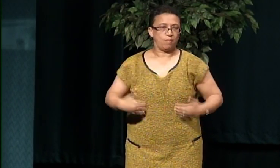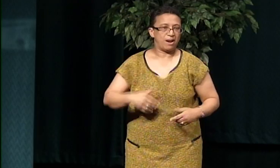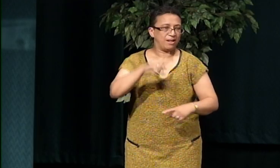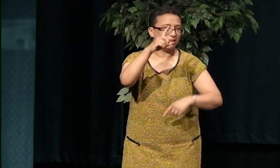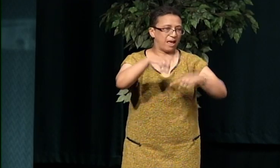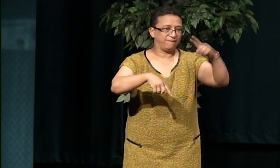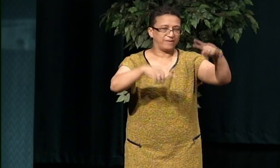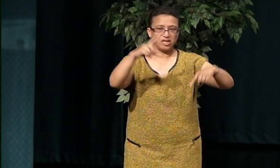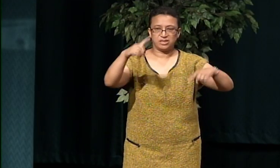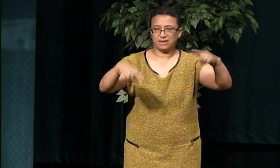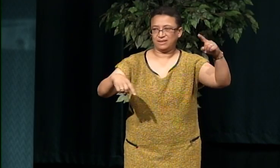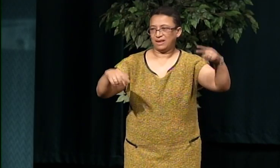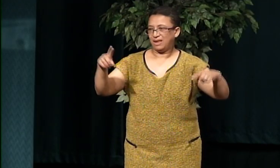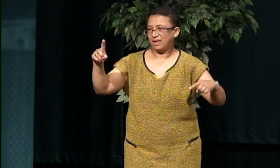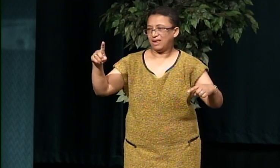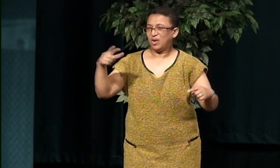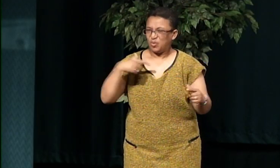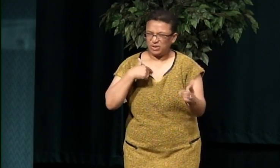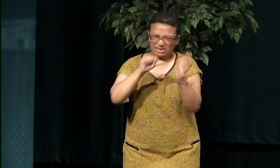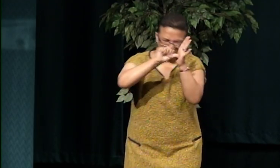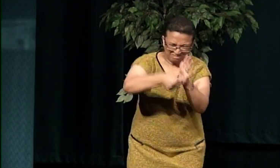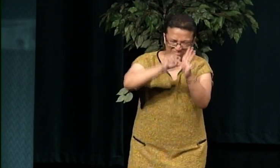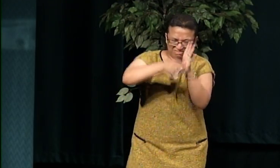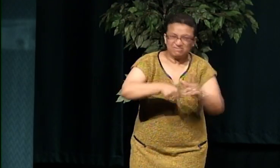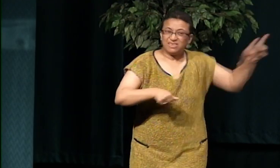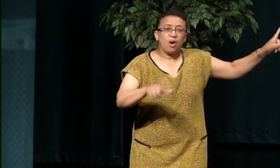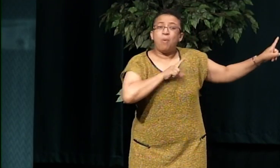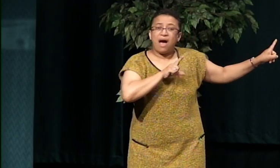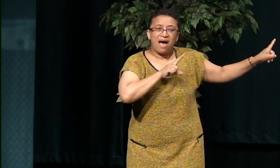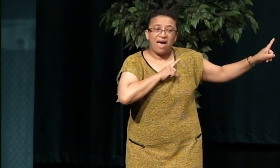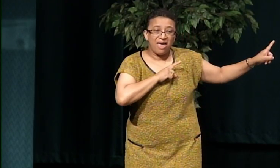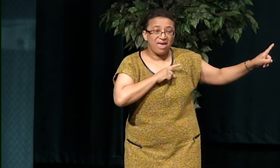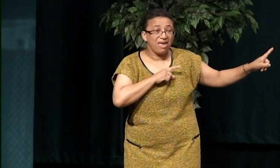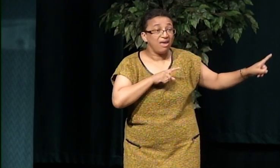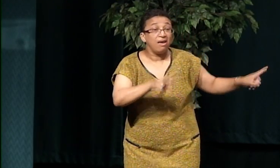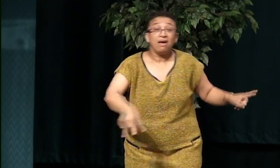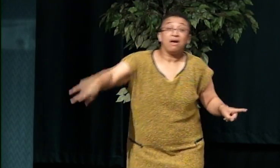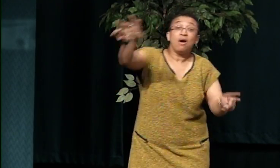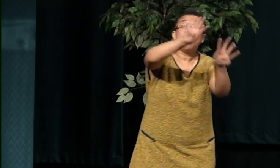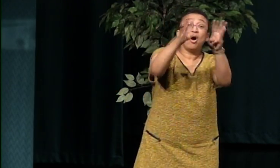and included as part of human diversity.